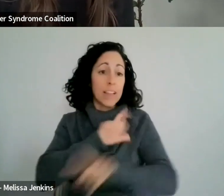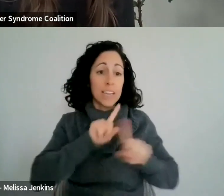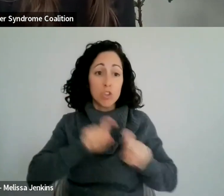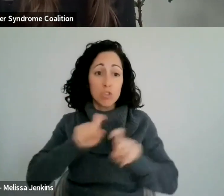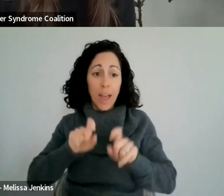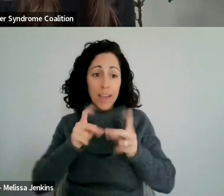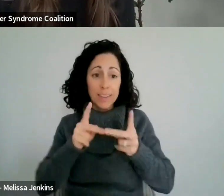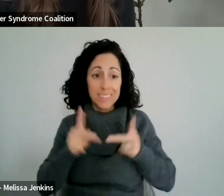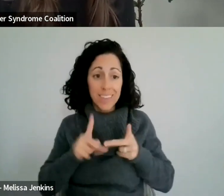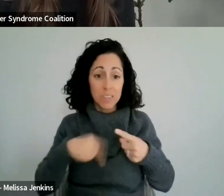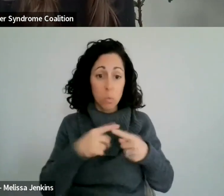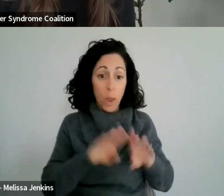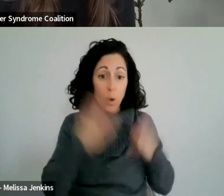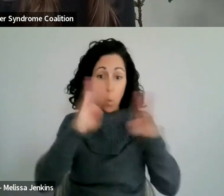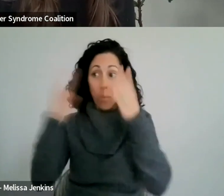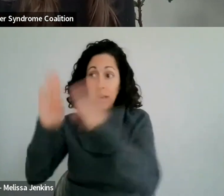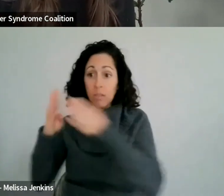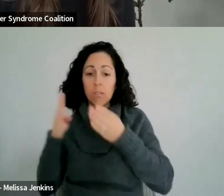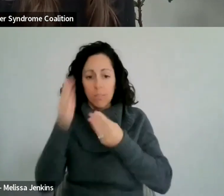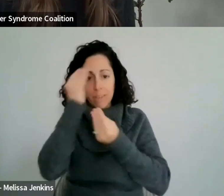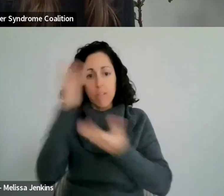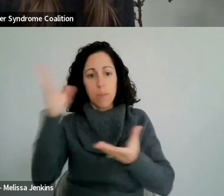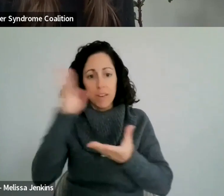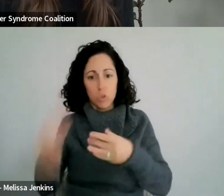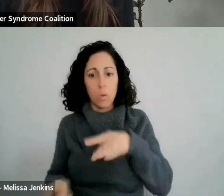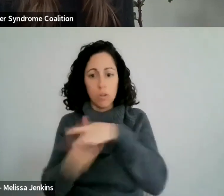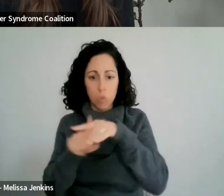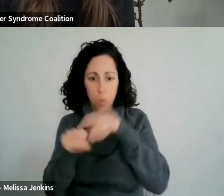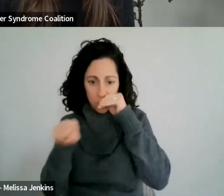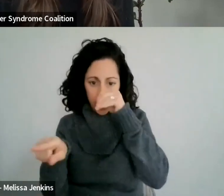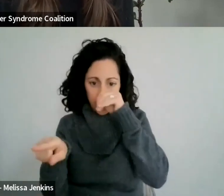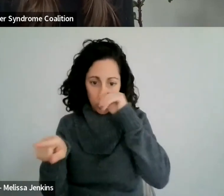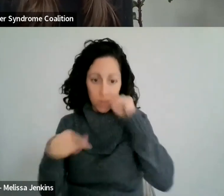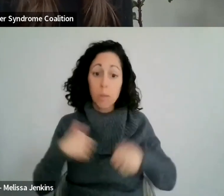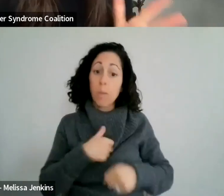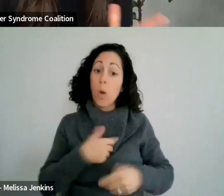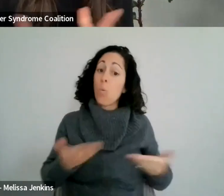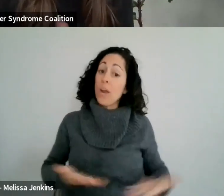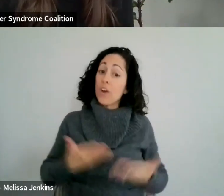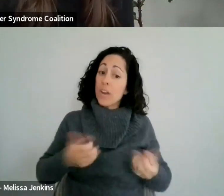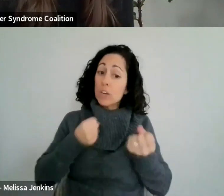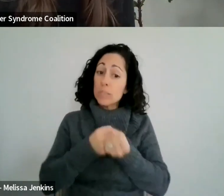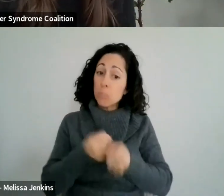but the Coalition is here to help support you all to try to find out if this is something